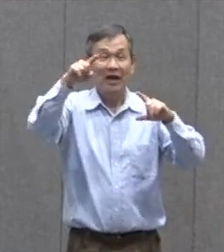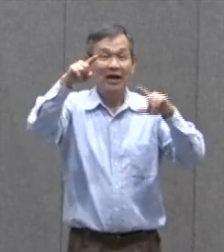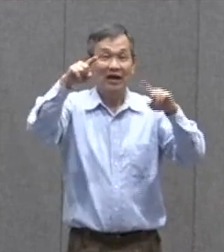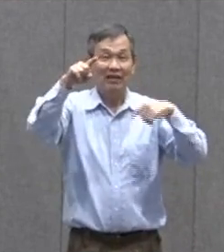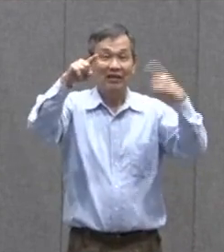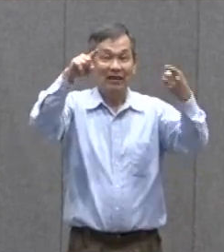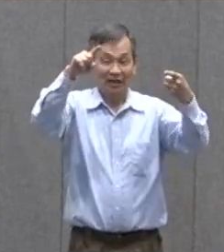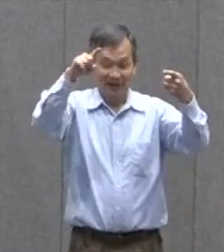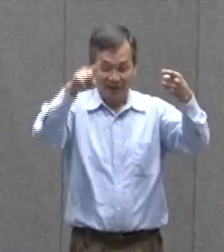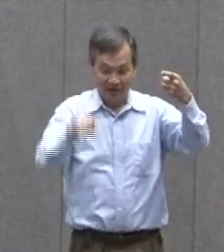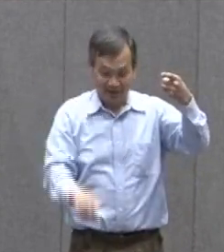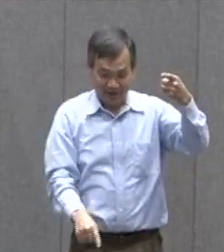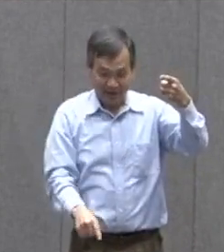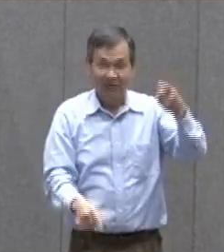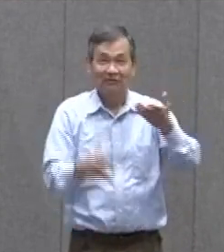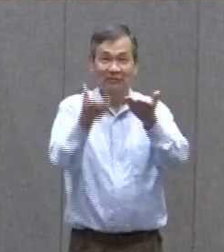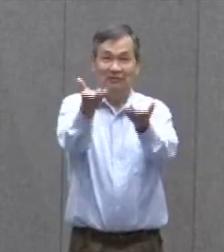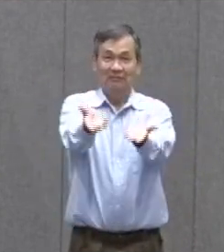and that's how we draw the number nine.